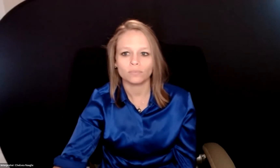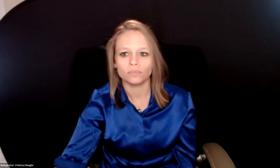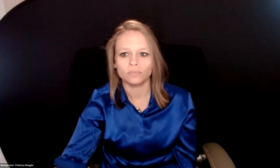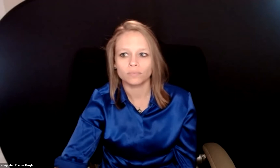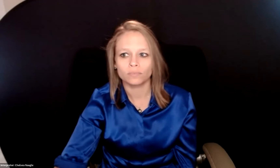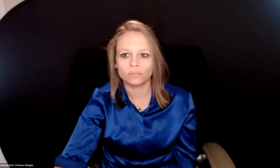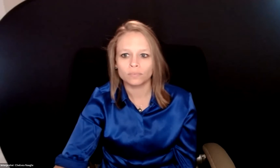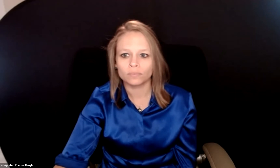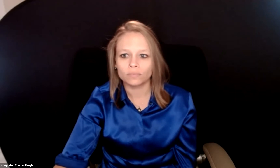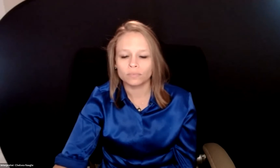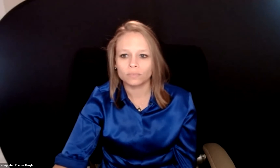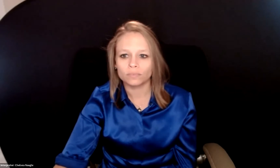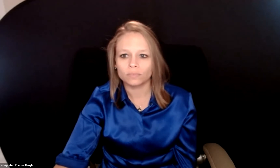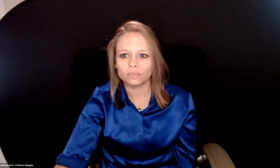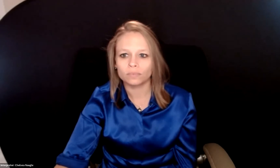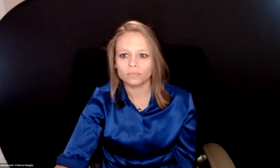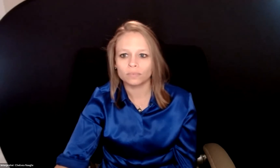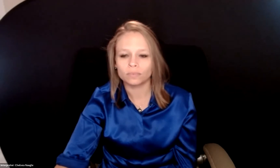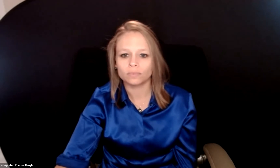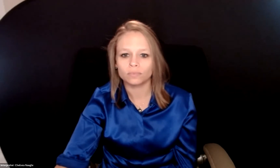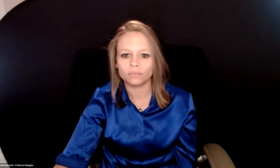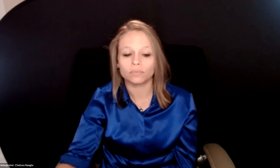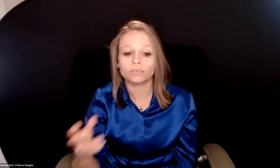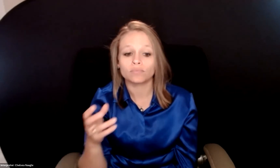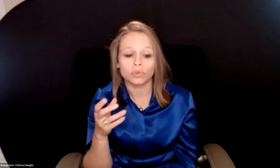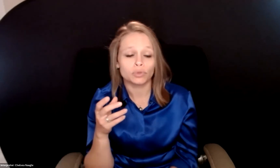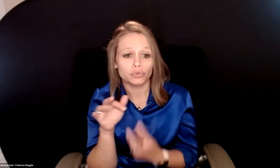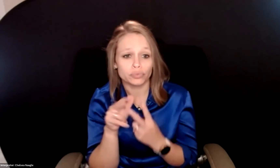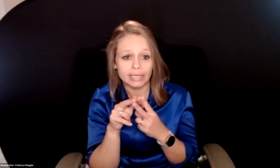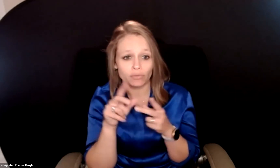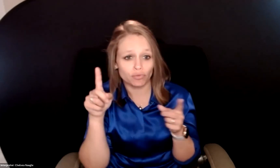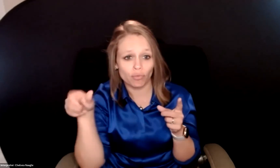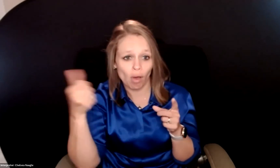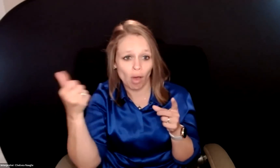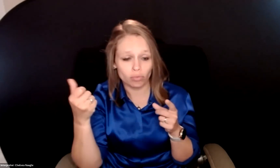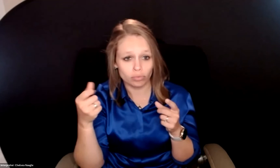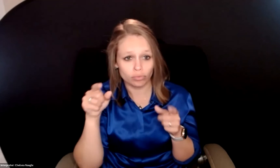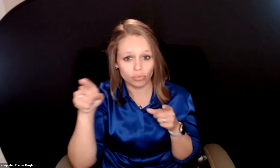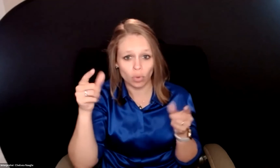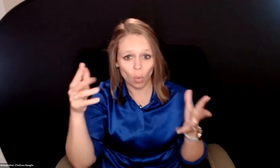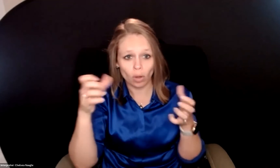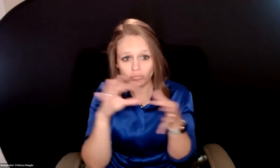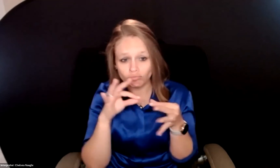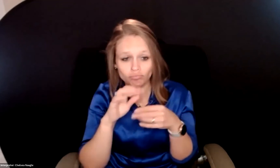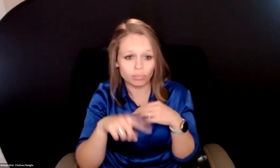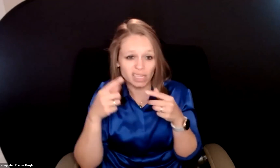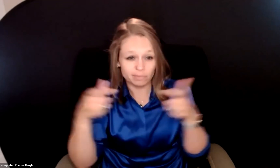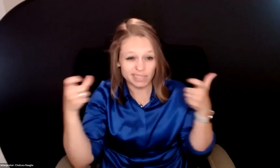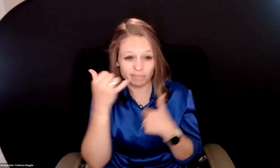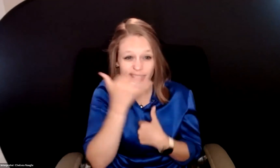Doctor Anderson or Jerrica, do you want to add